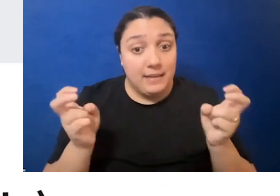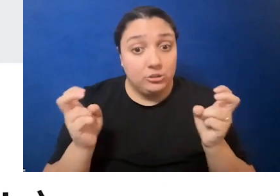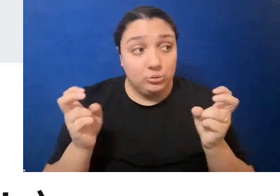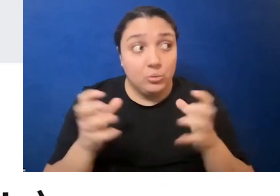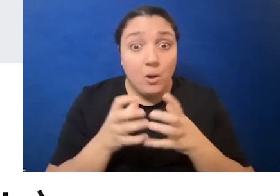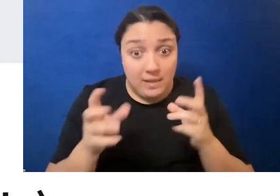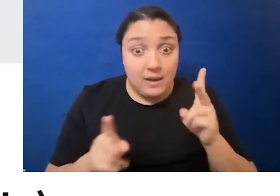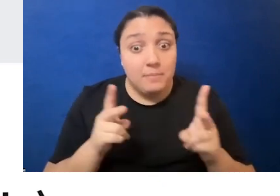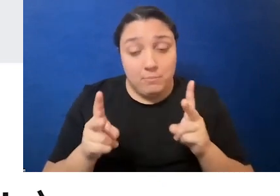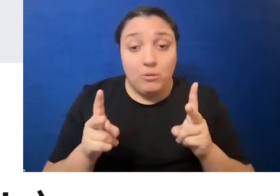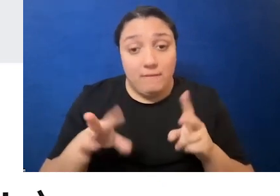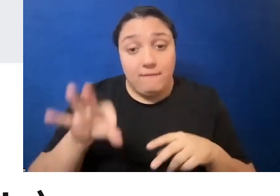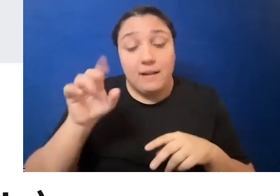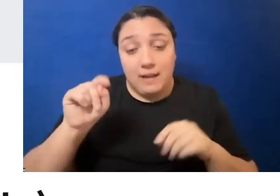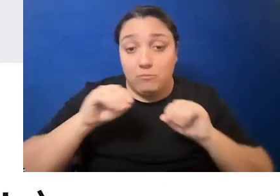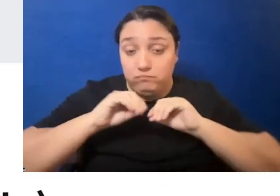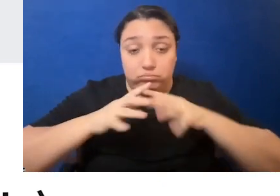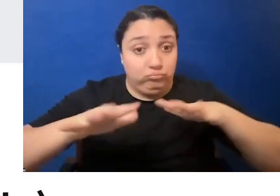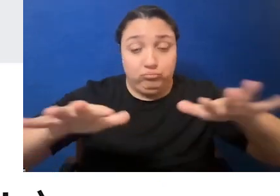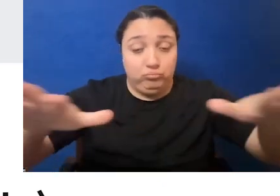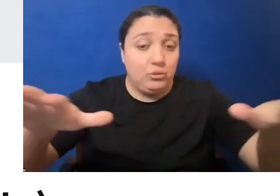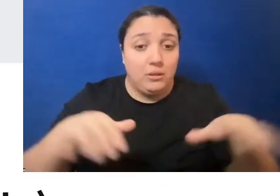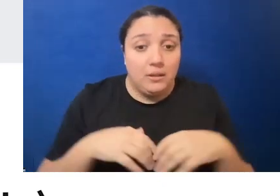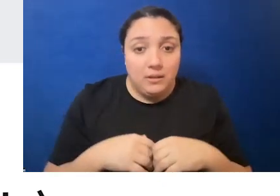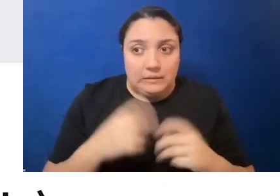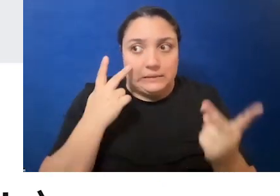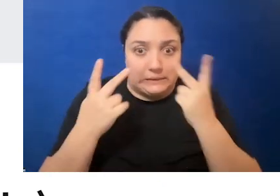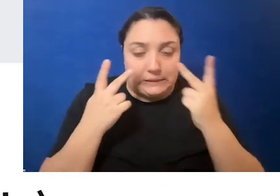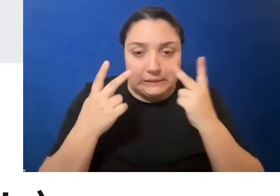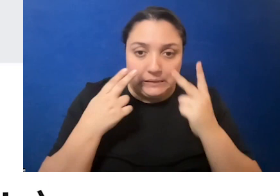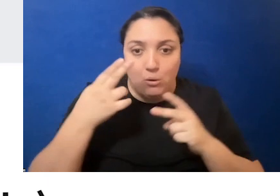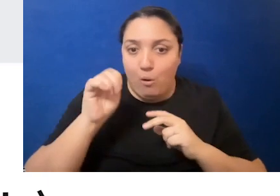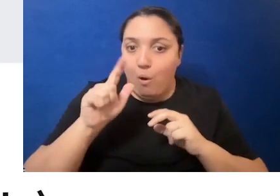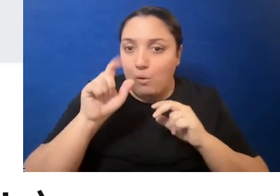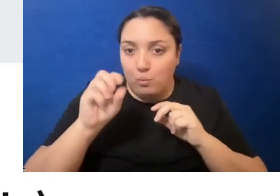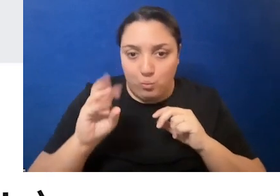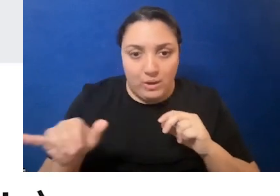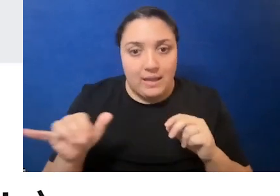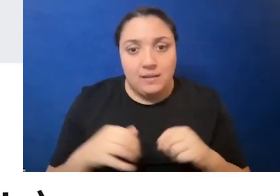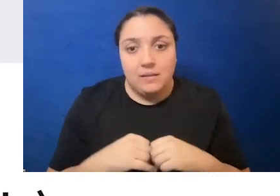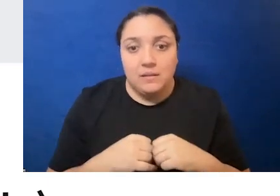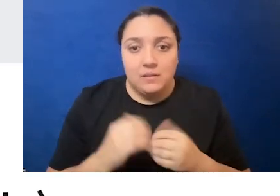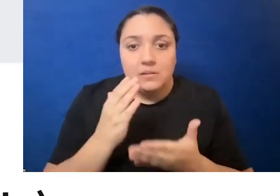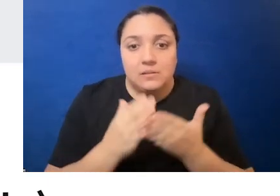ELEMENTARY SCHOOLS, WHEN THERE IS A STUDENT THAT IS HAVING AN ISSUE, A LOT OF PEOPLE FIND OUT ABOUT IT. IT IS LOUD.